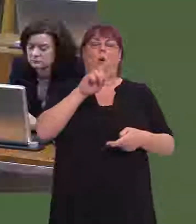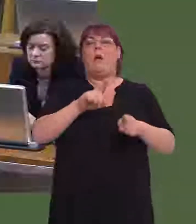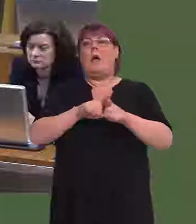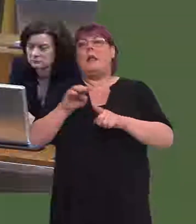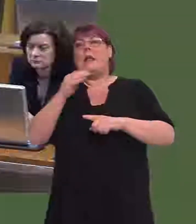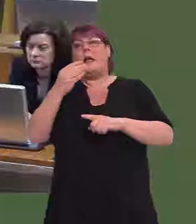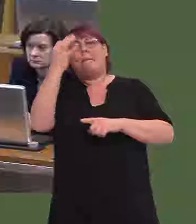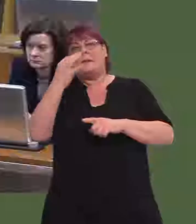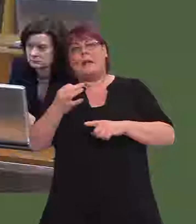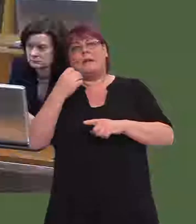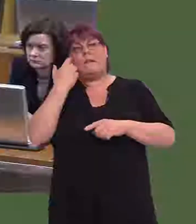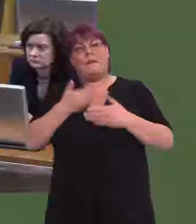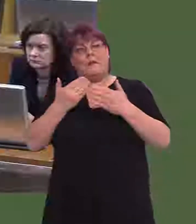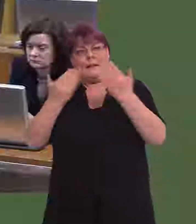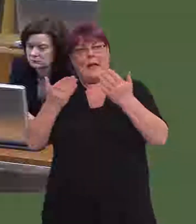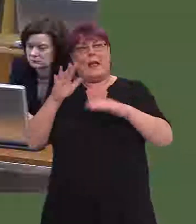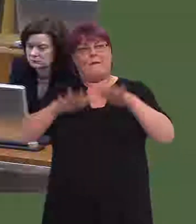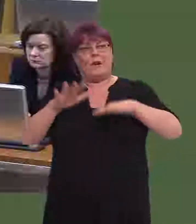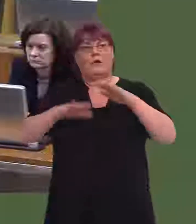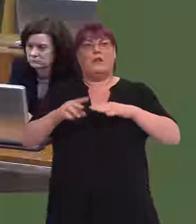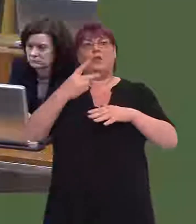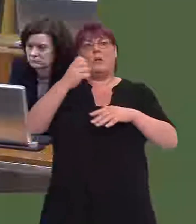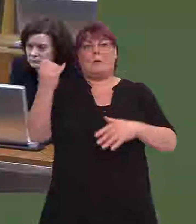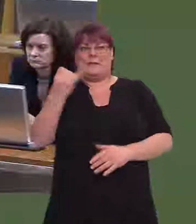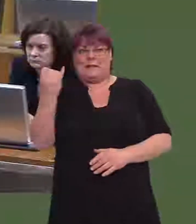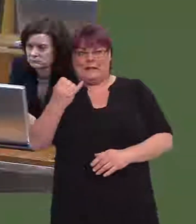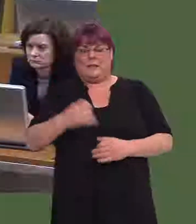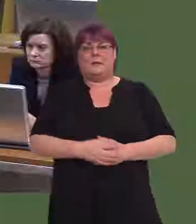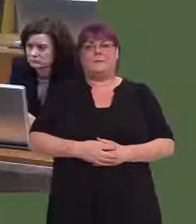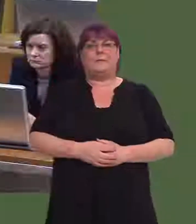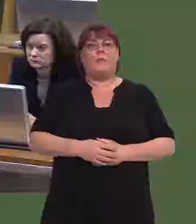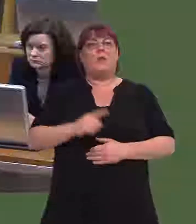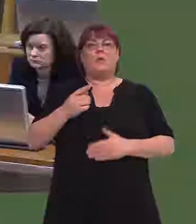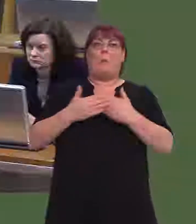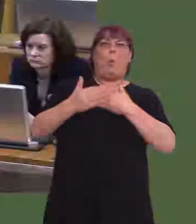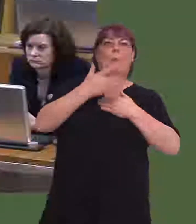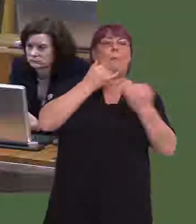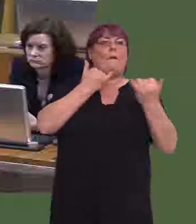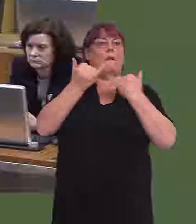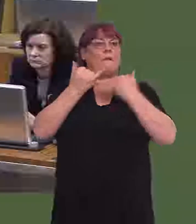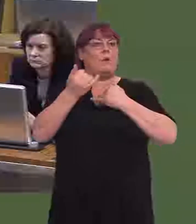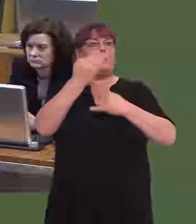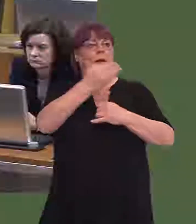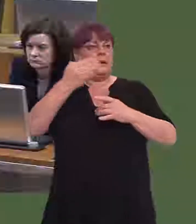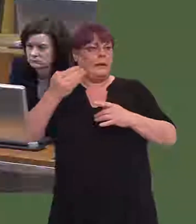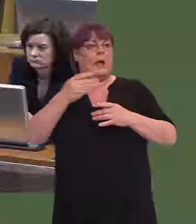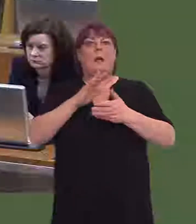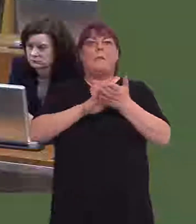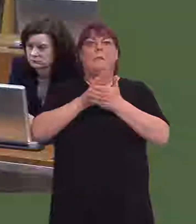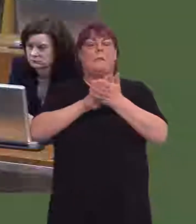daily average for December 2016. Despite that rise in demand, the national target for red calls was achieved in all seven